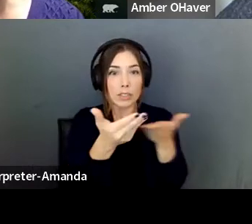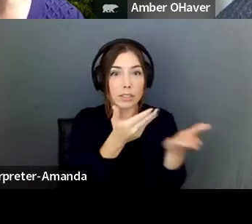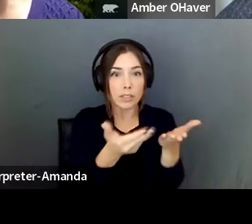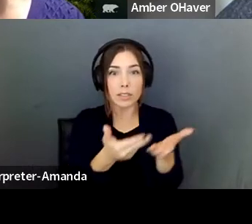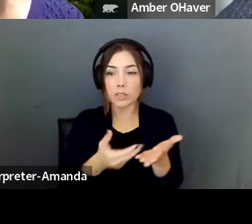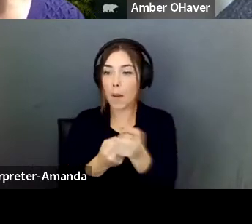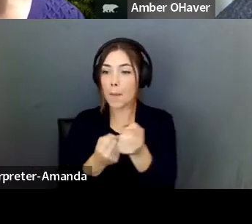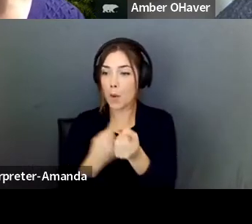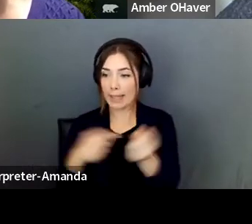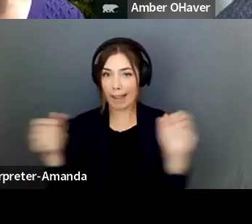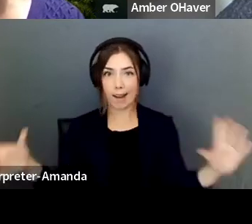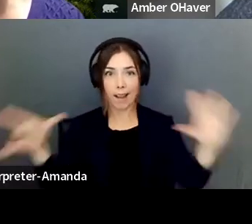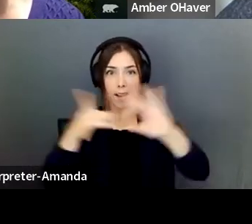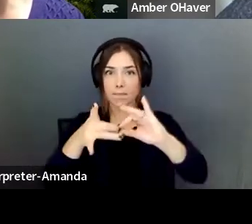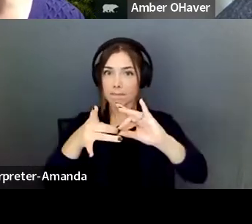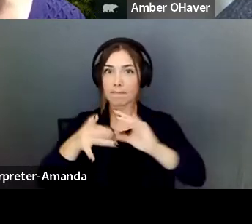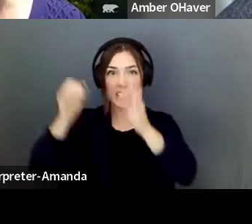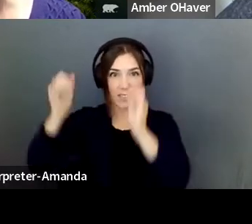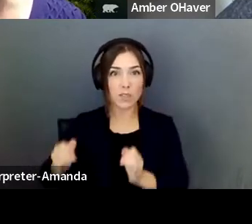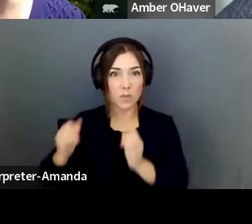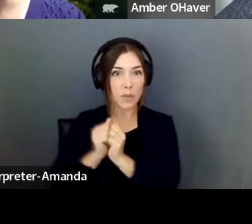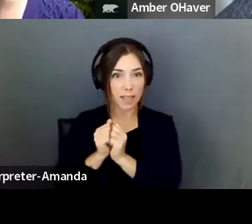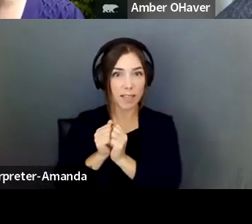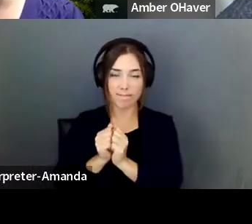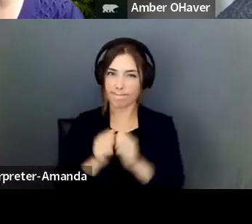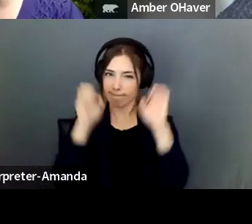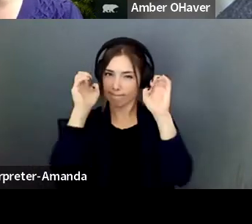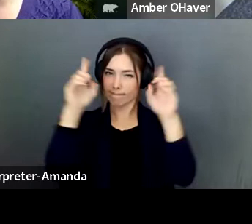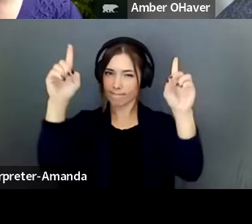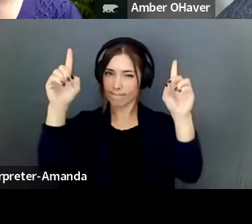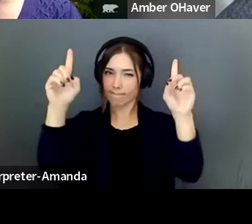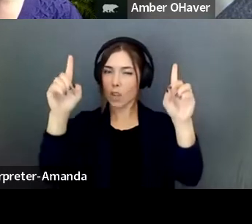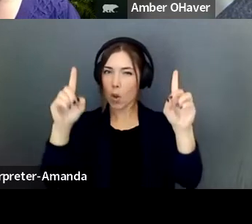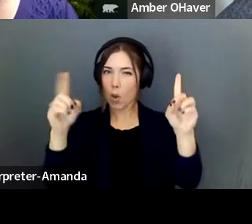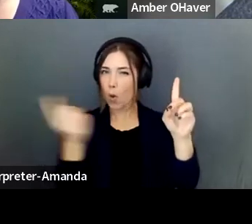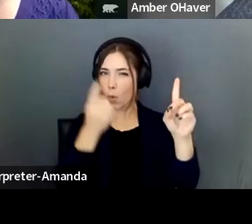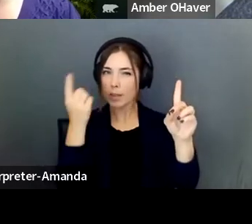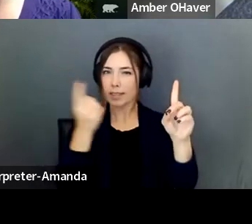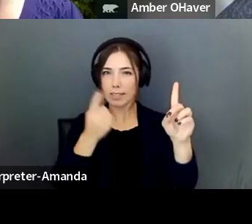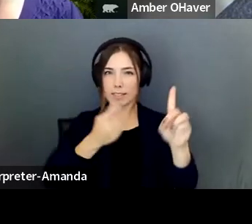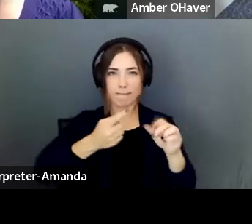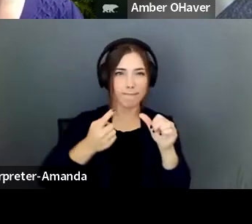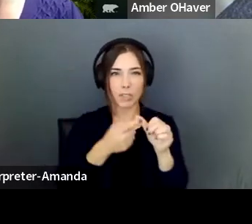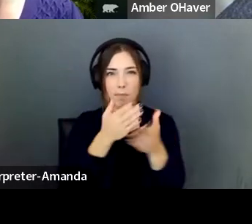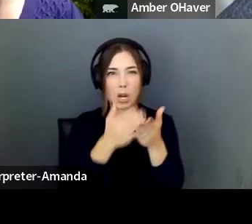So education is always at the front of our game plan, you know, how are we going to continue